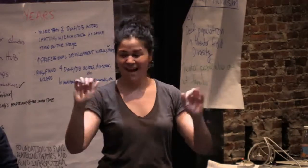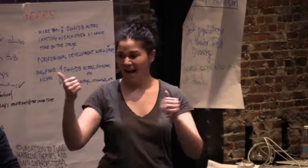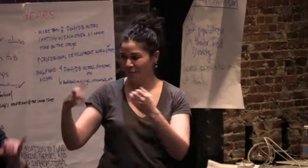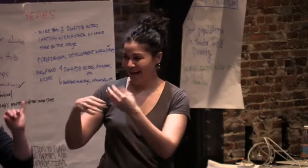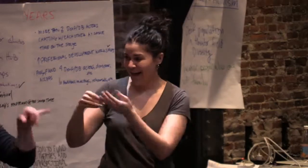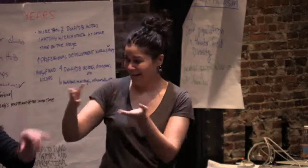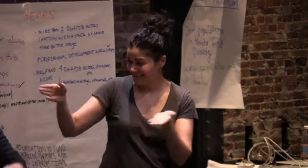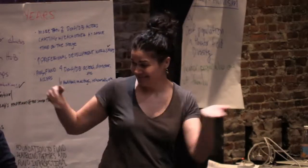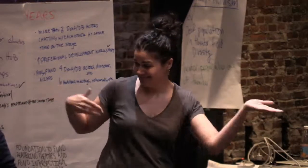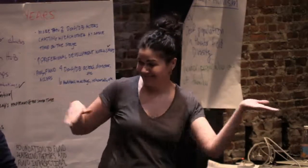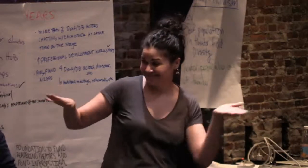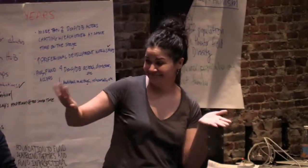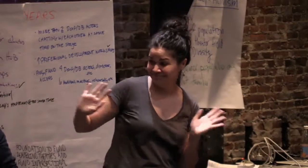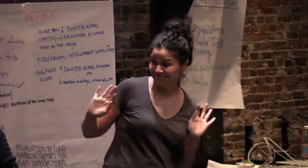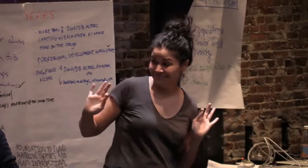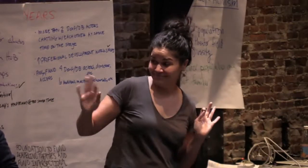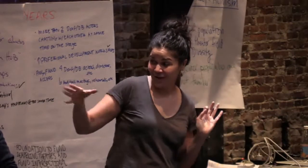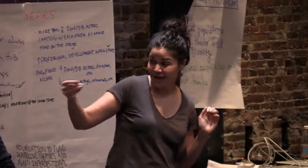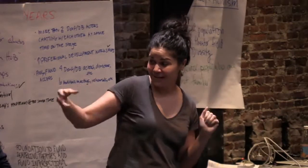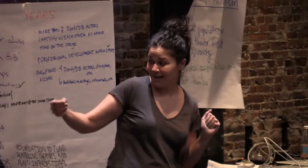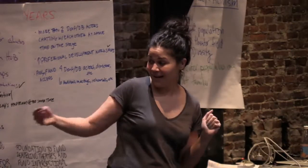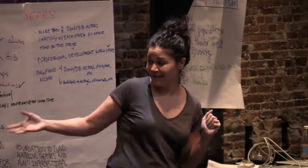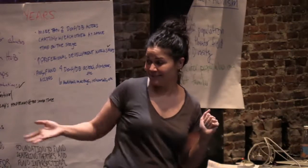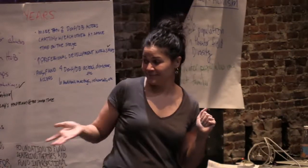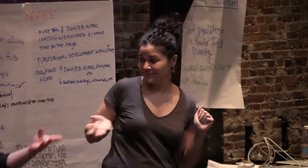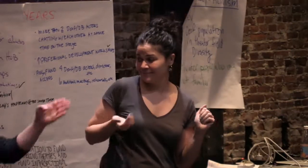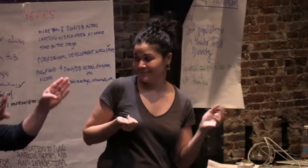but this isn't goodbye, this is just until next time.